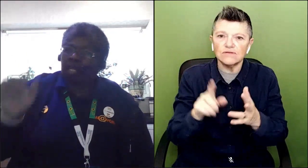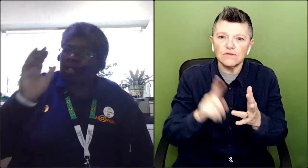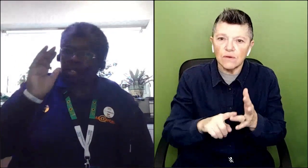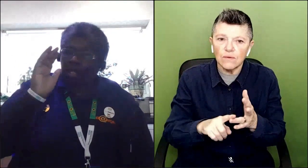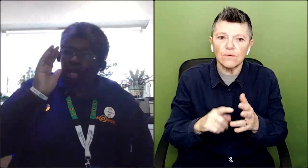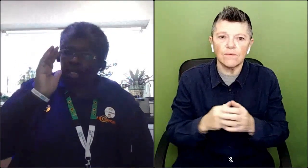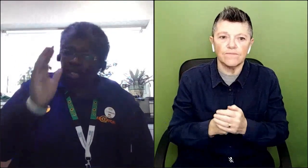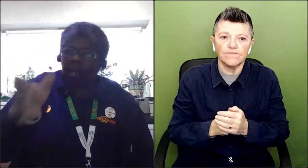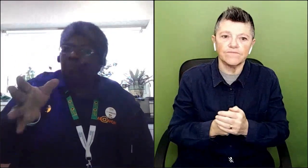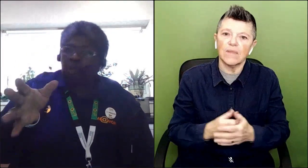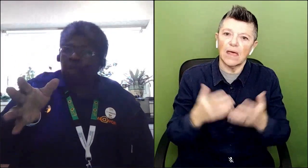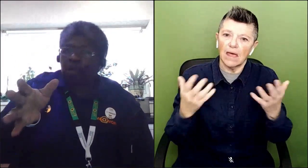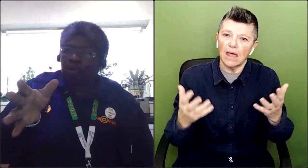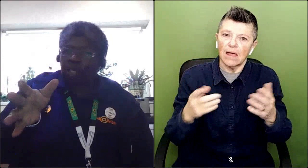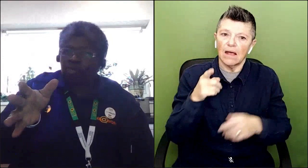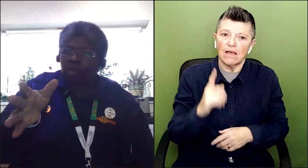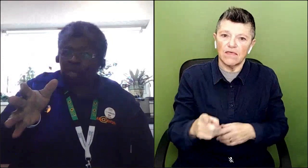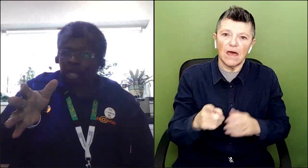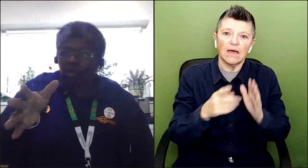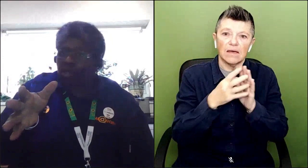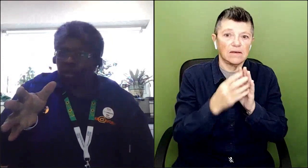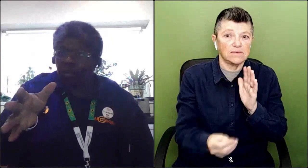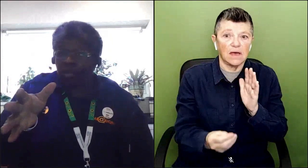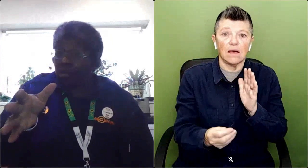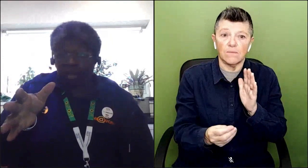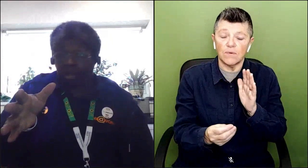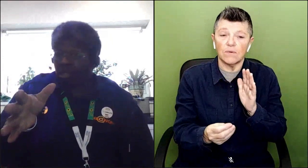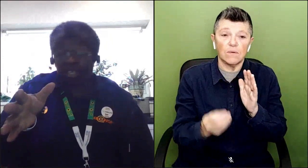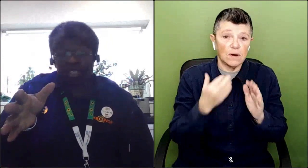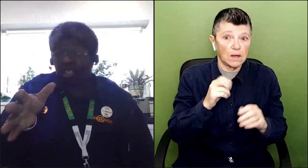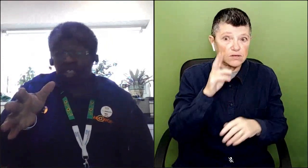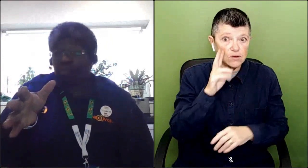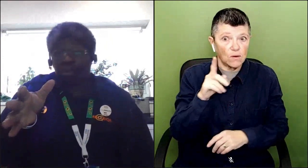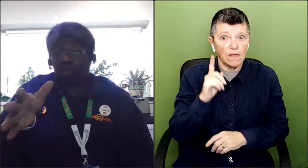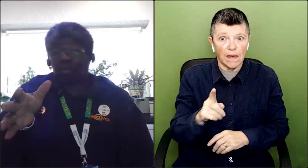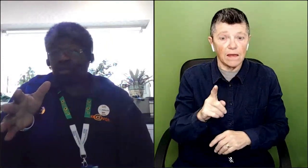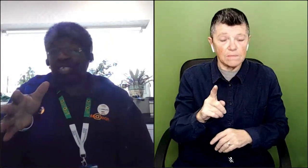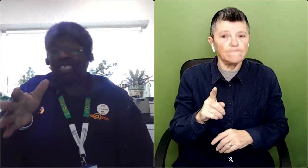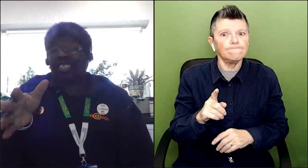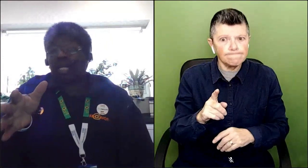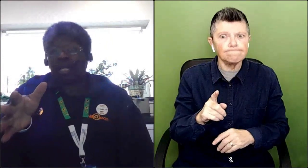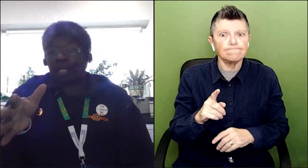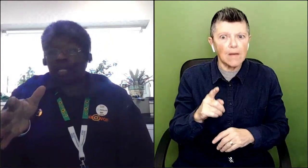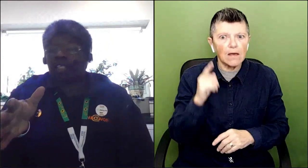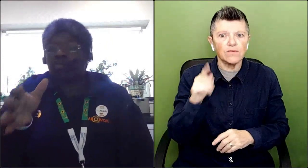And that example on that screen, when I watched him I thought, that's it, spot on. That's exactly it.